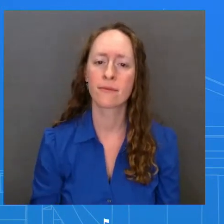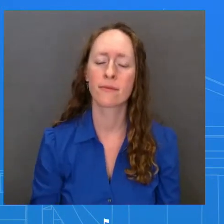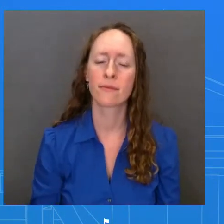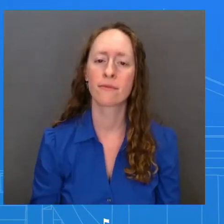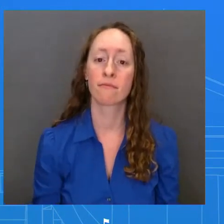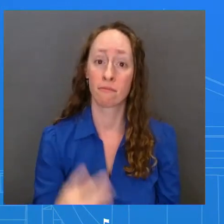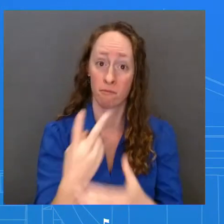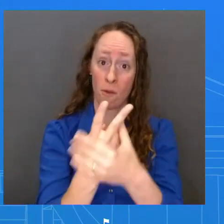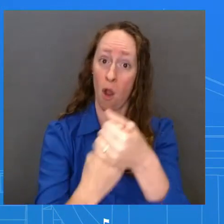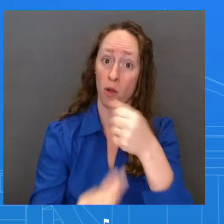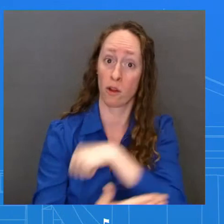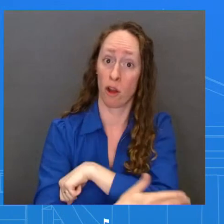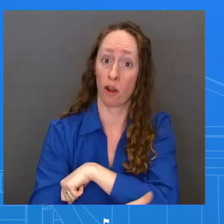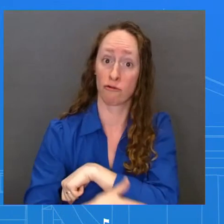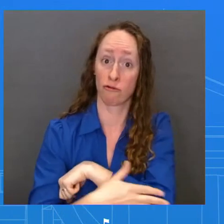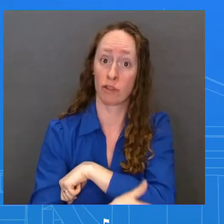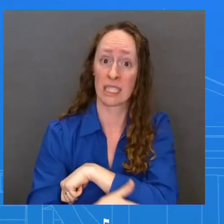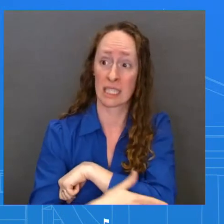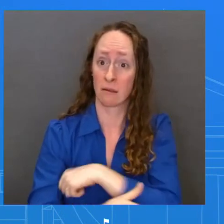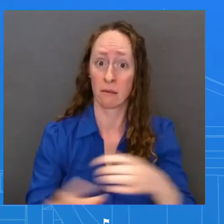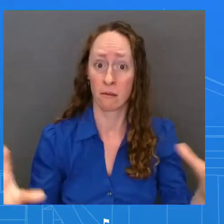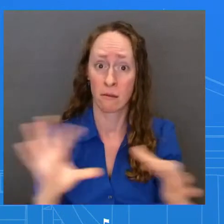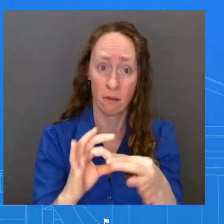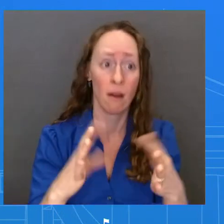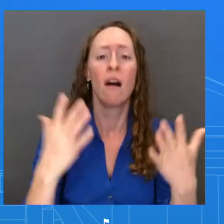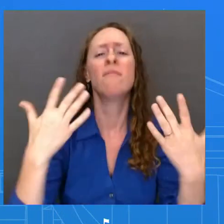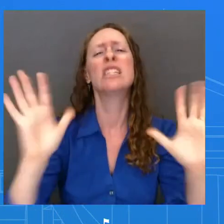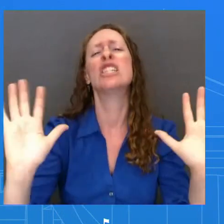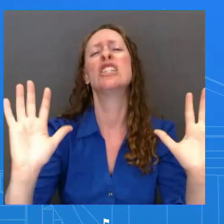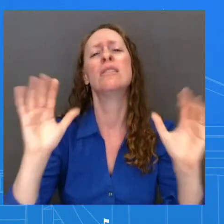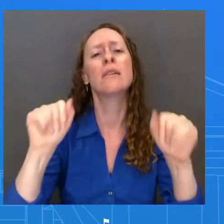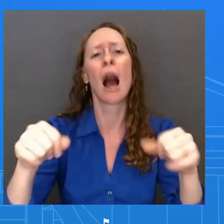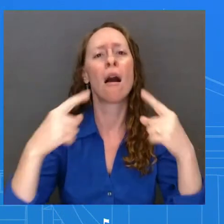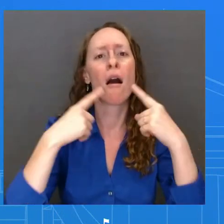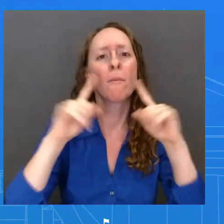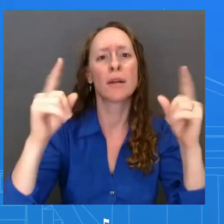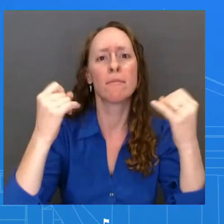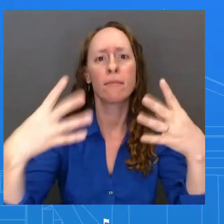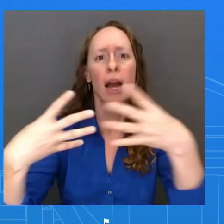for the significant breakthrough in trilateral cooperation that will be on display today.